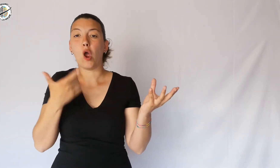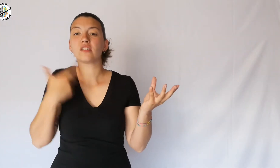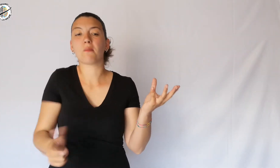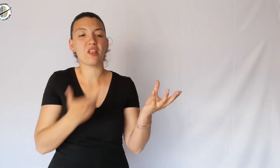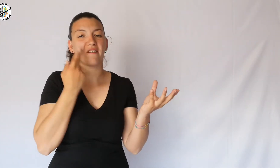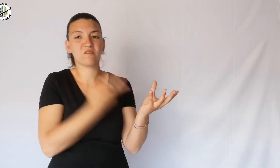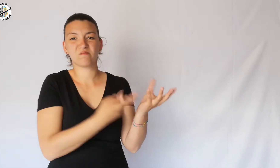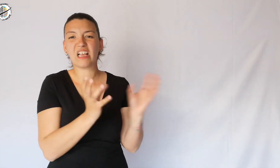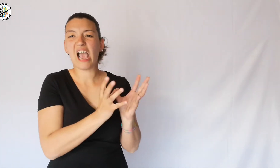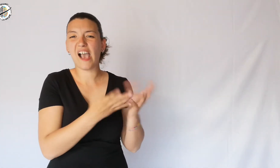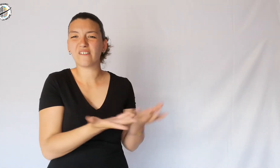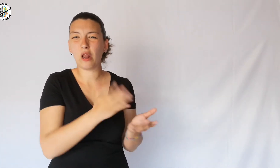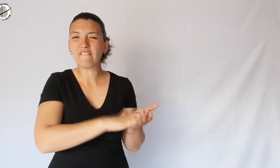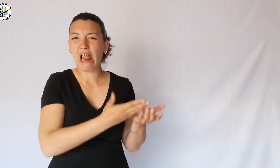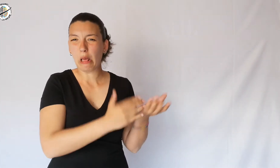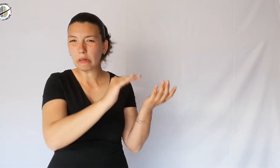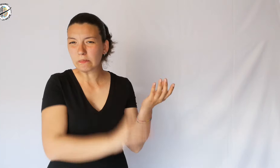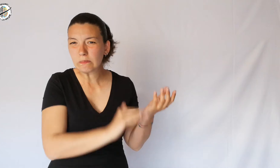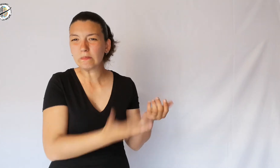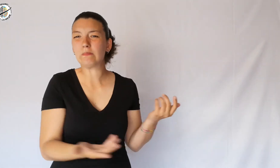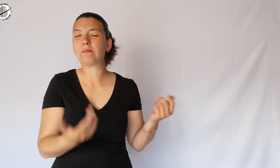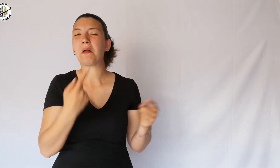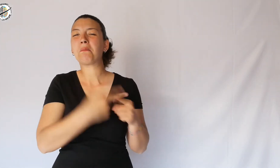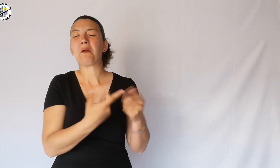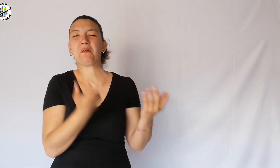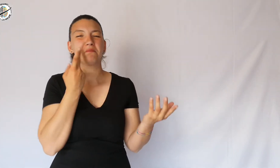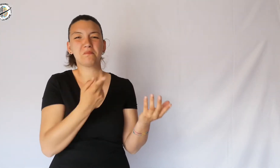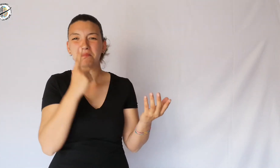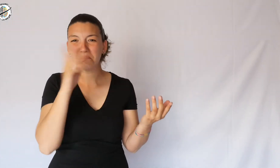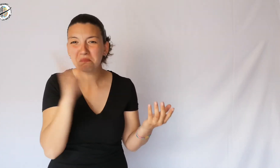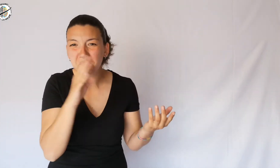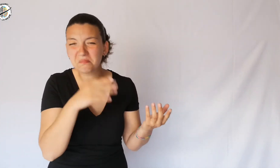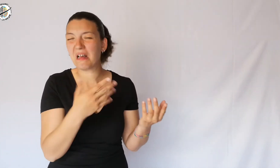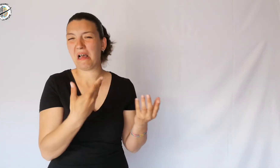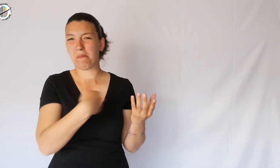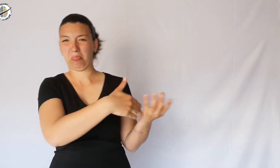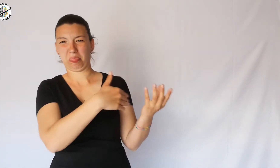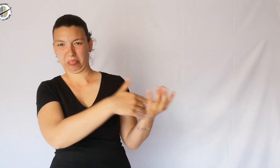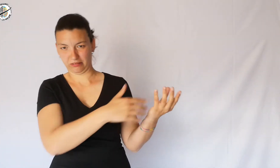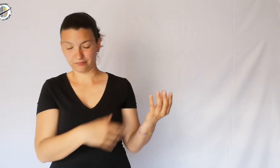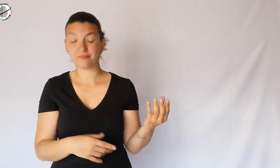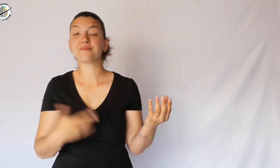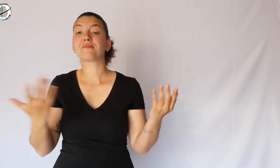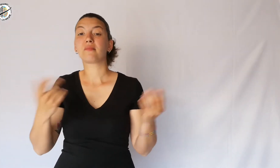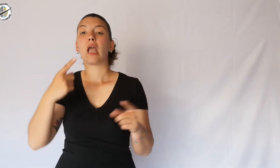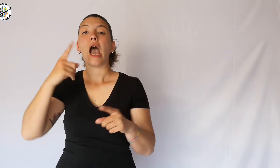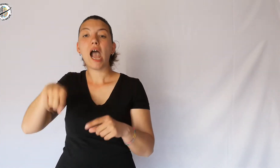perhaps because it was considered poor and smelly so it was repudiated.